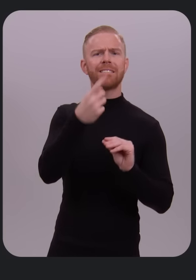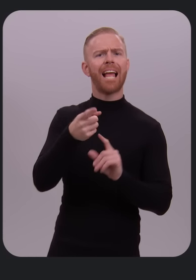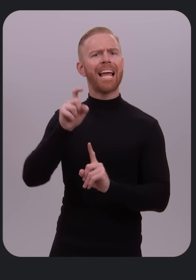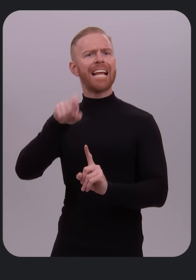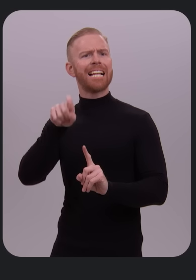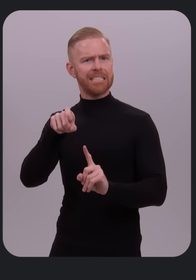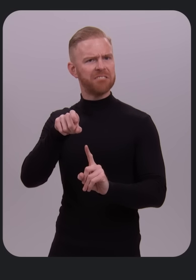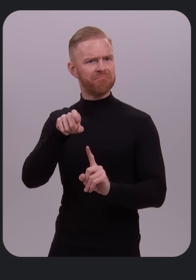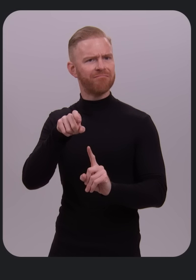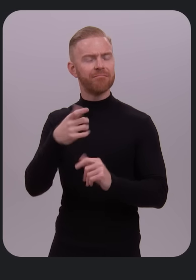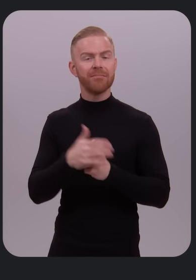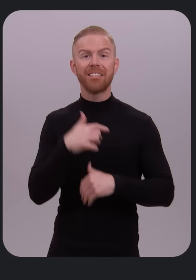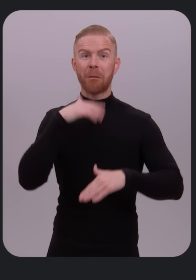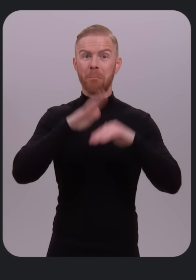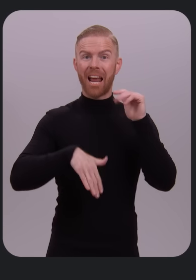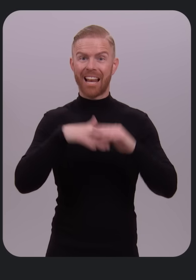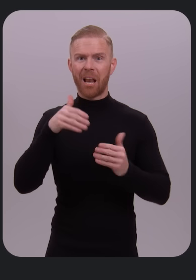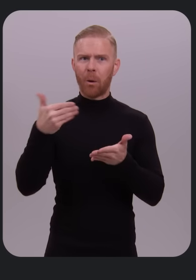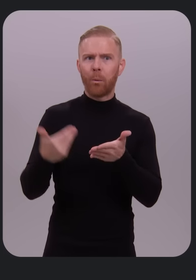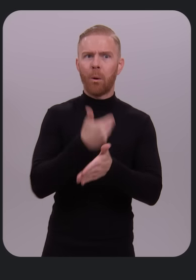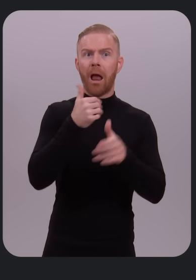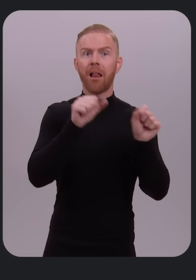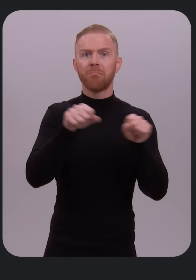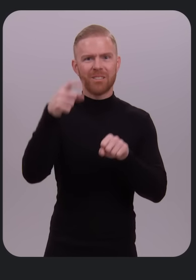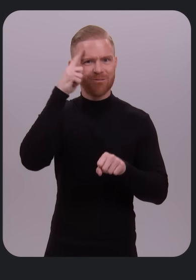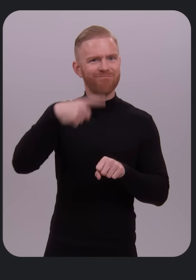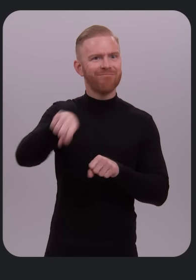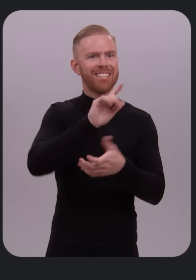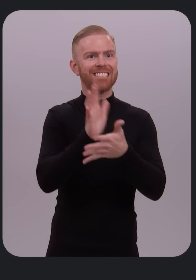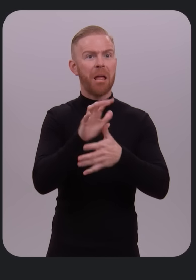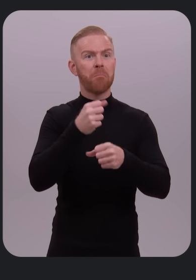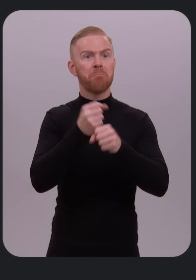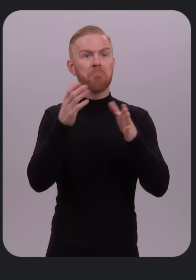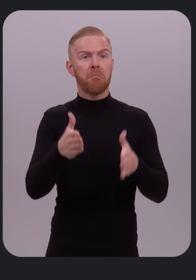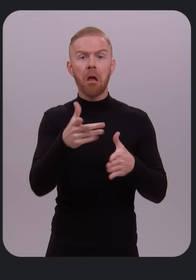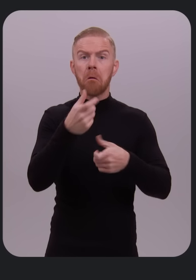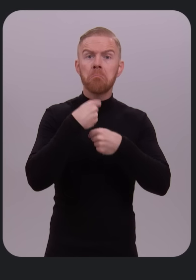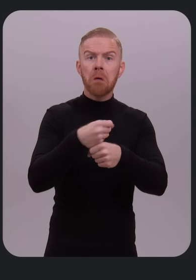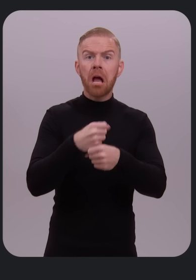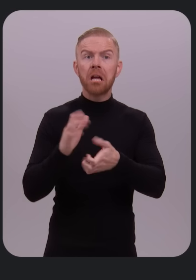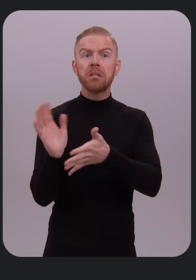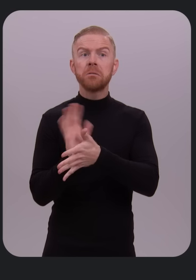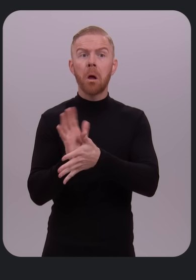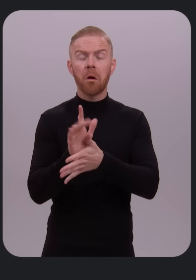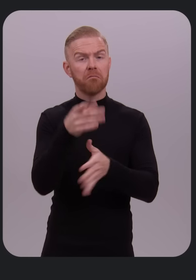We built new capabilities for filmmakers. So when you're making a video, it will use ingredients you give it--